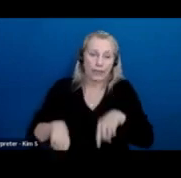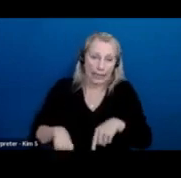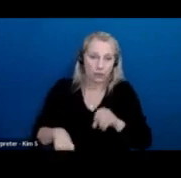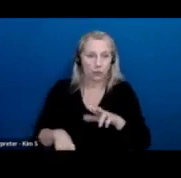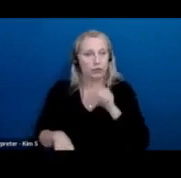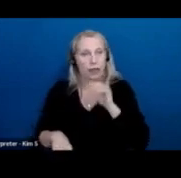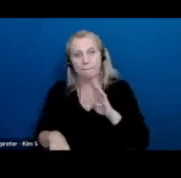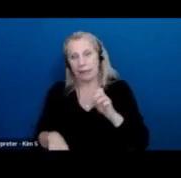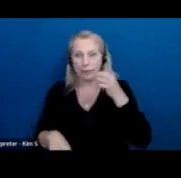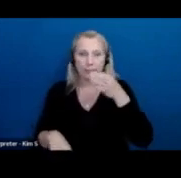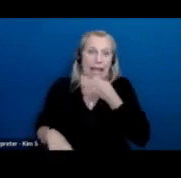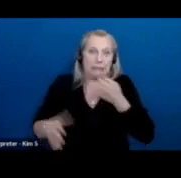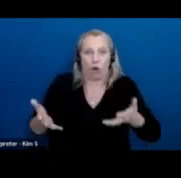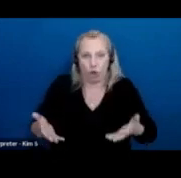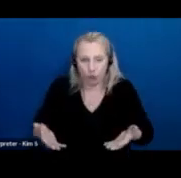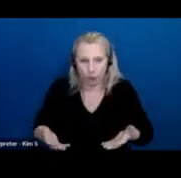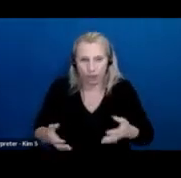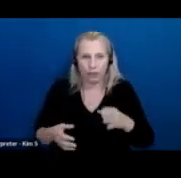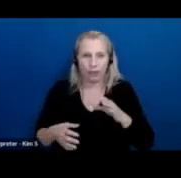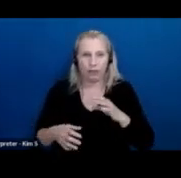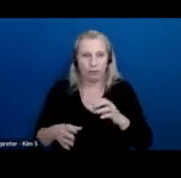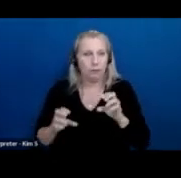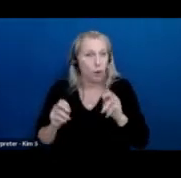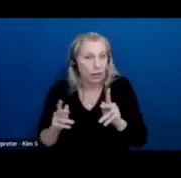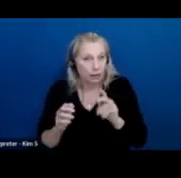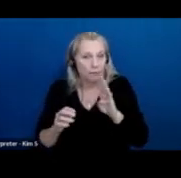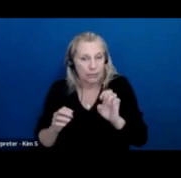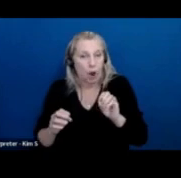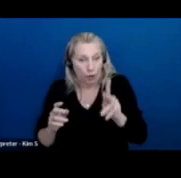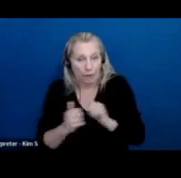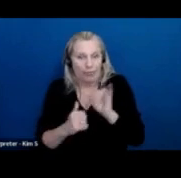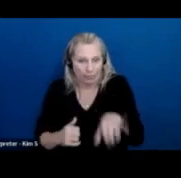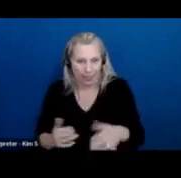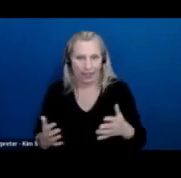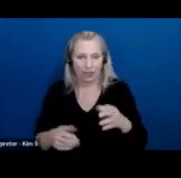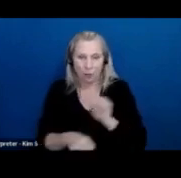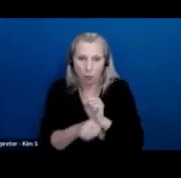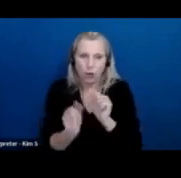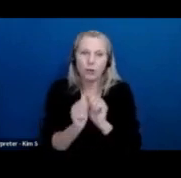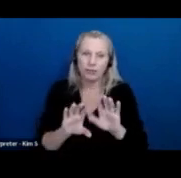and being okay with that as they're working with families. When these two things happen,